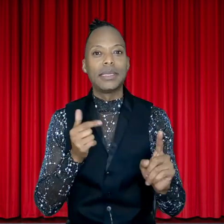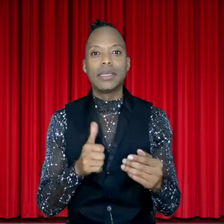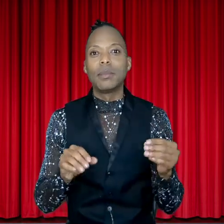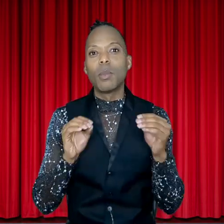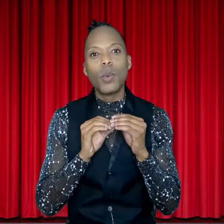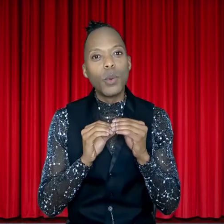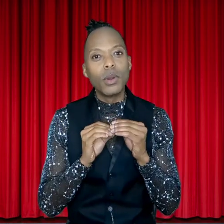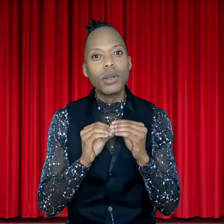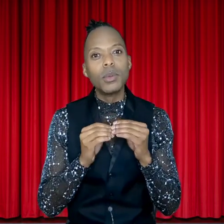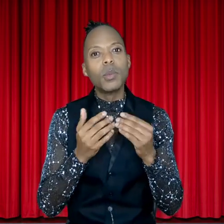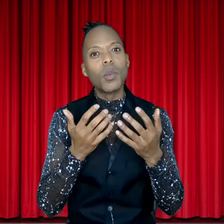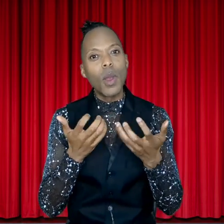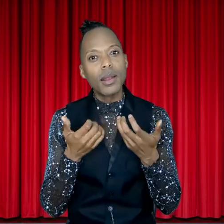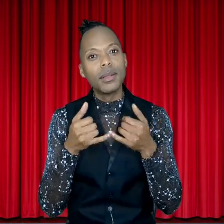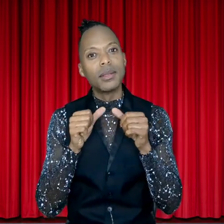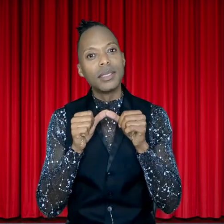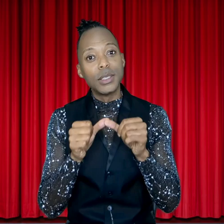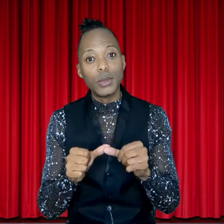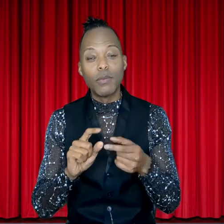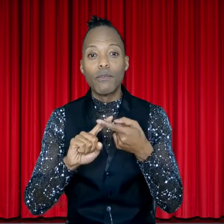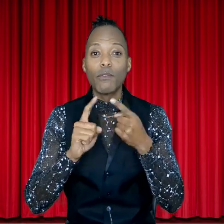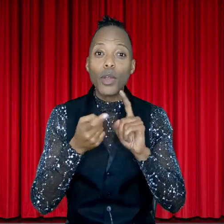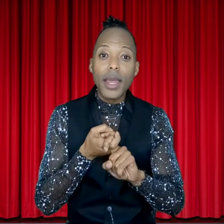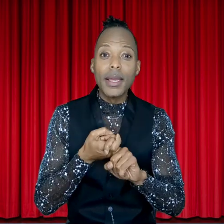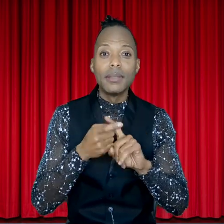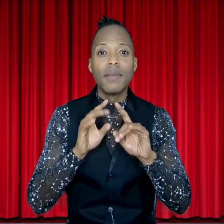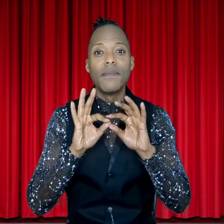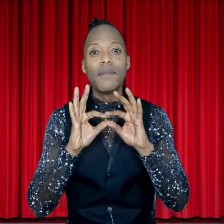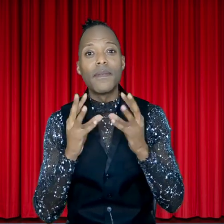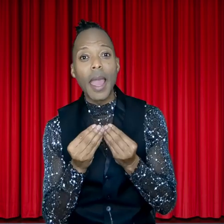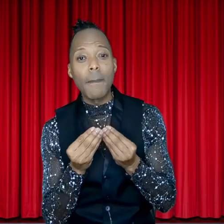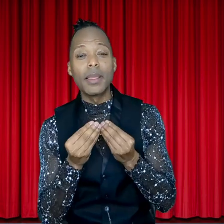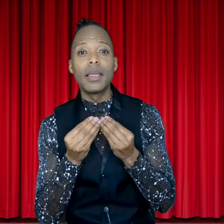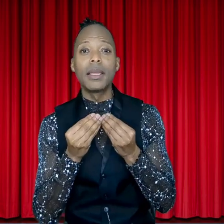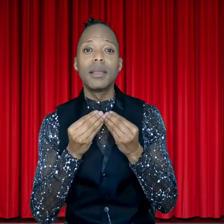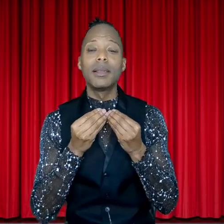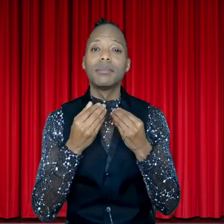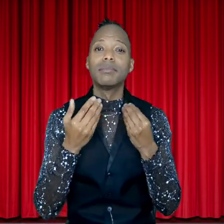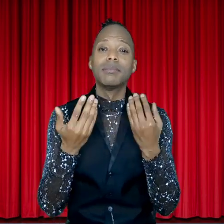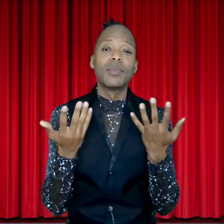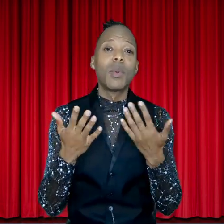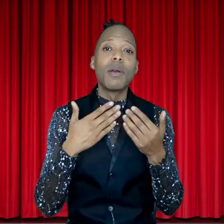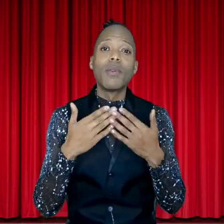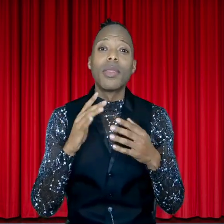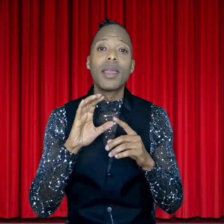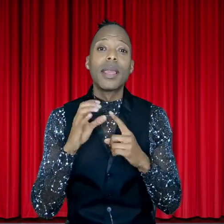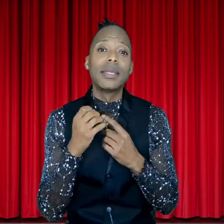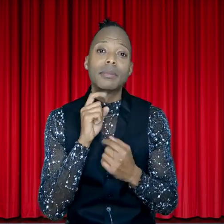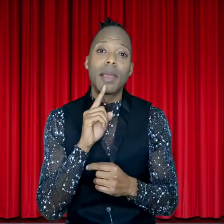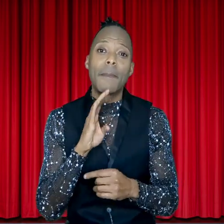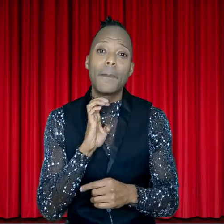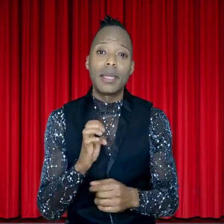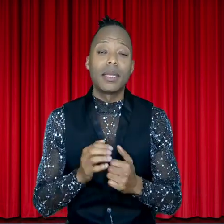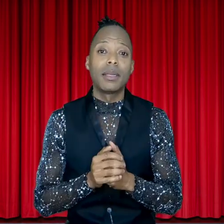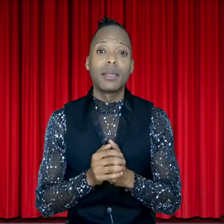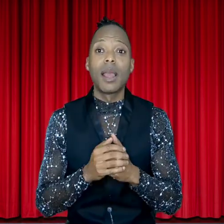and be supportive of your family whatever the case may be ... of course to stop the war.